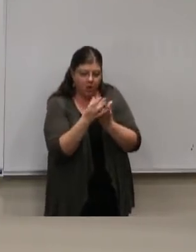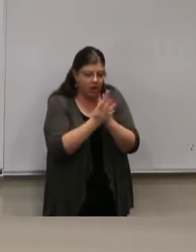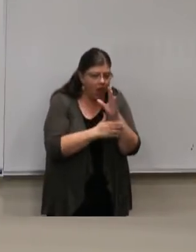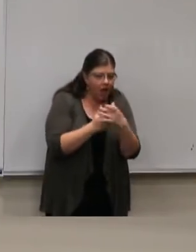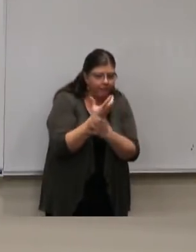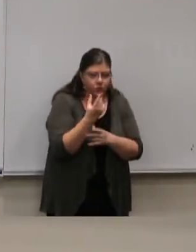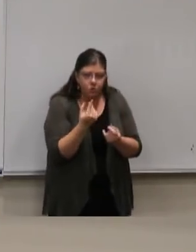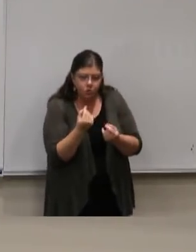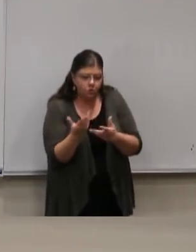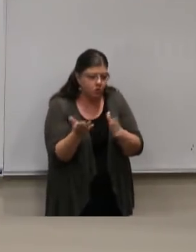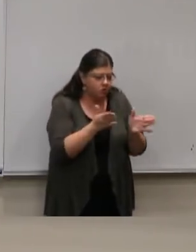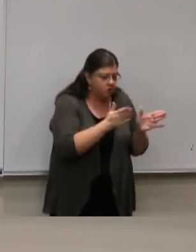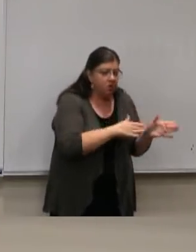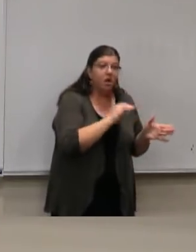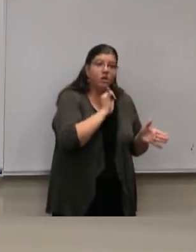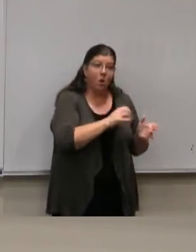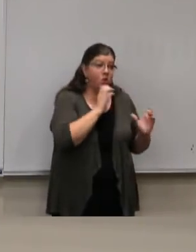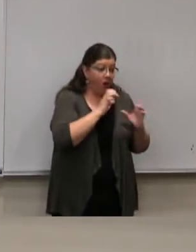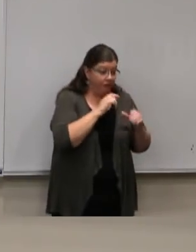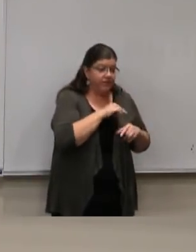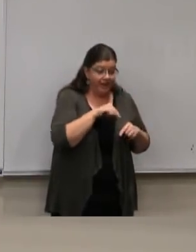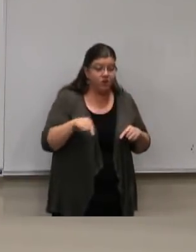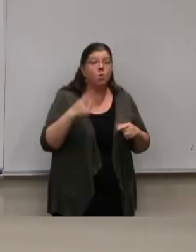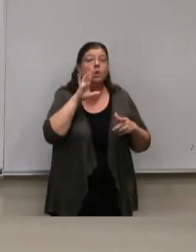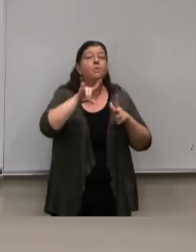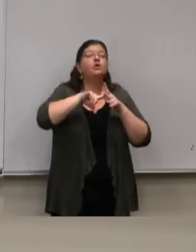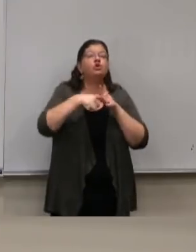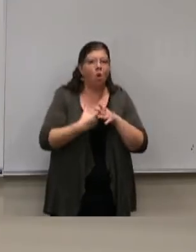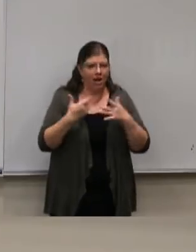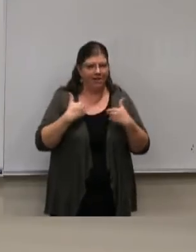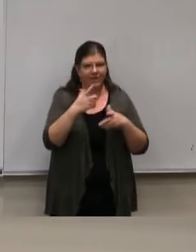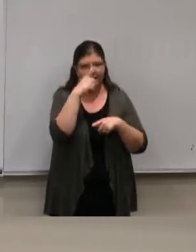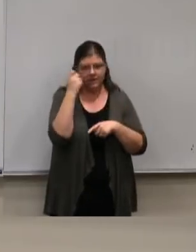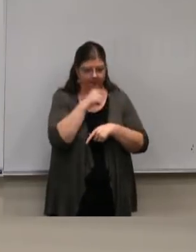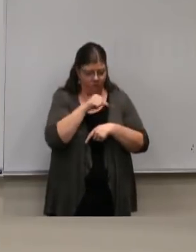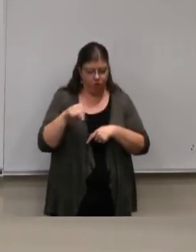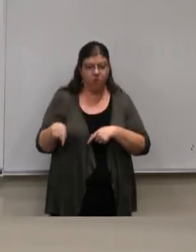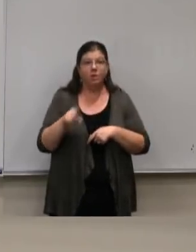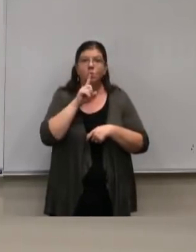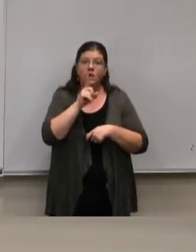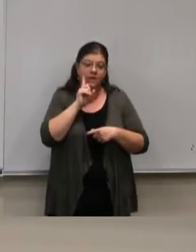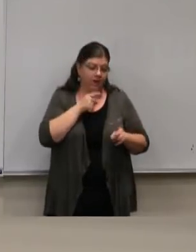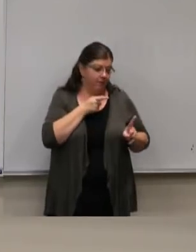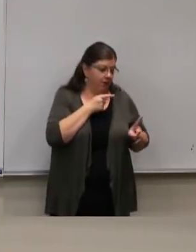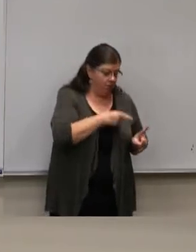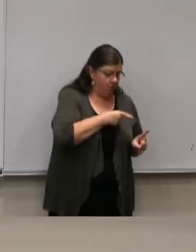of things those are the conversations will start having in the summer, because they really need to be tailored to the specific area.